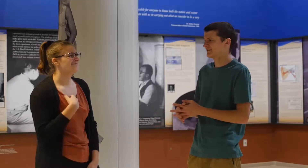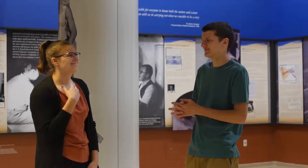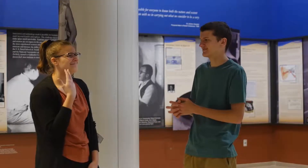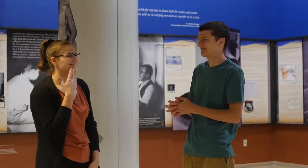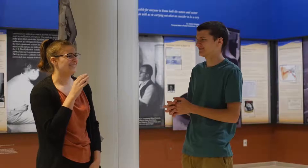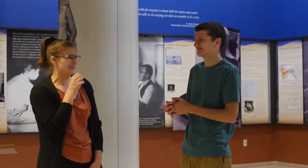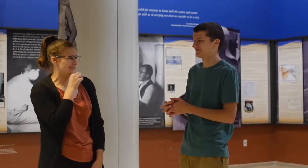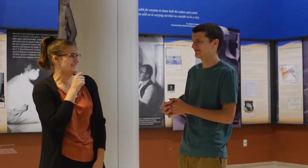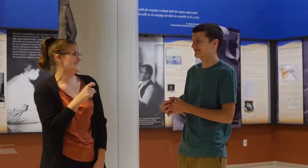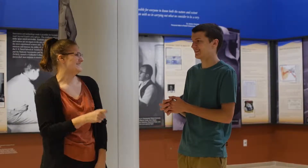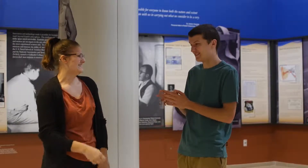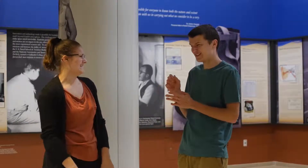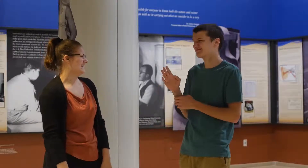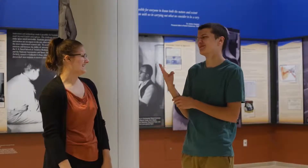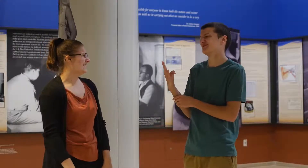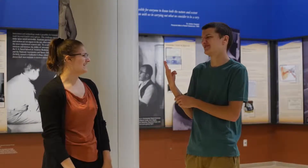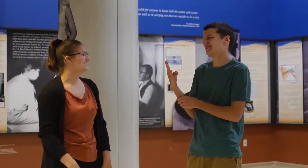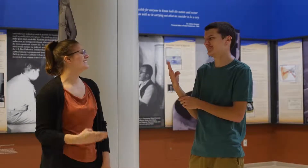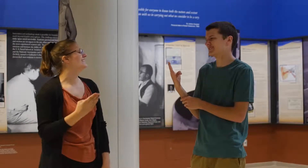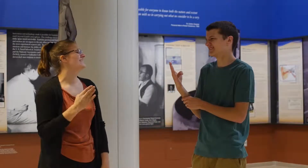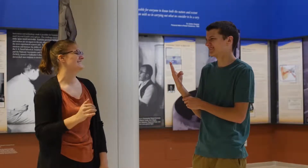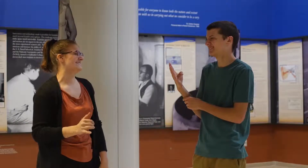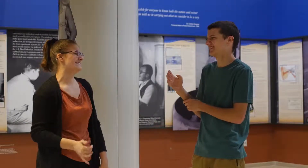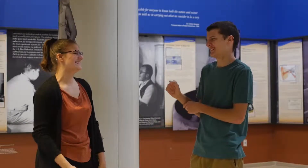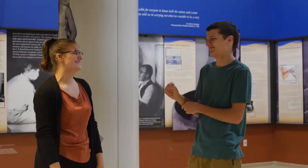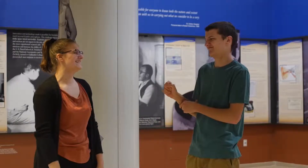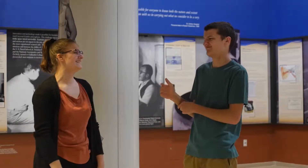I don't know, orange? Blue! Oh it's blue? Yeah, blue.